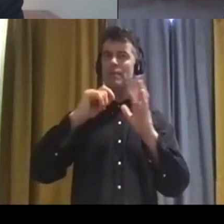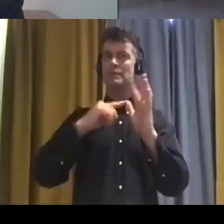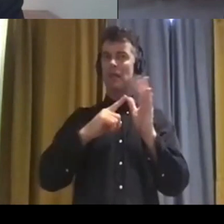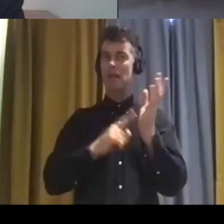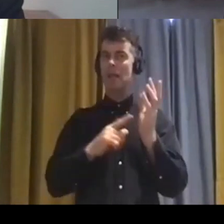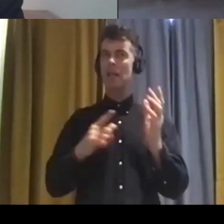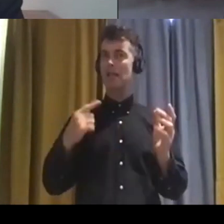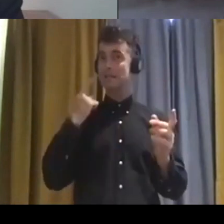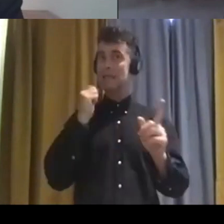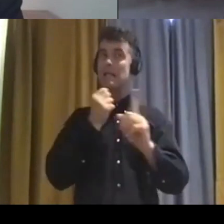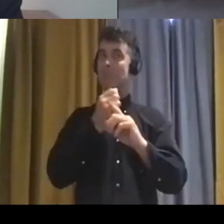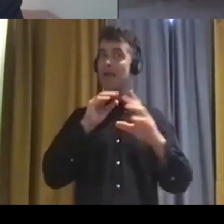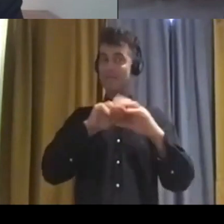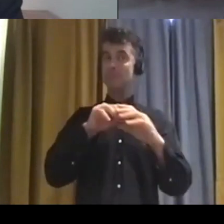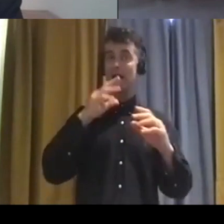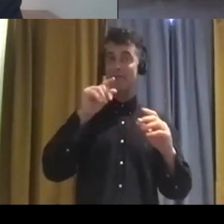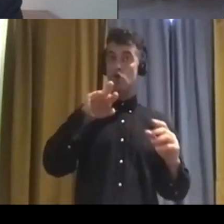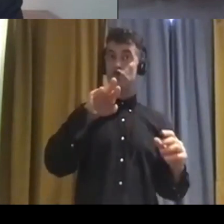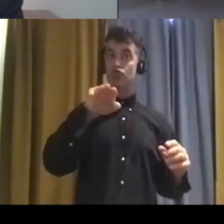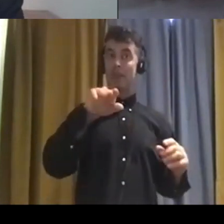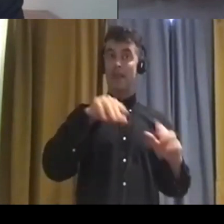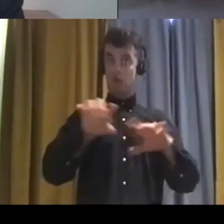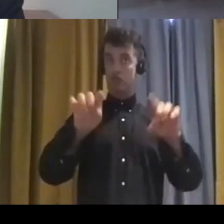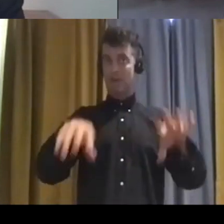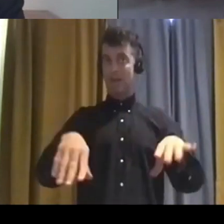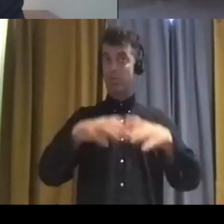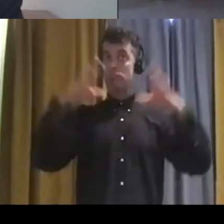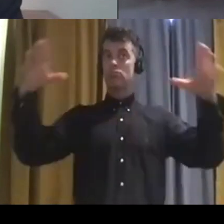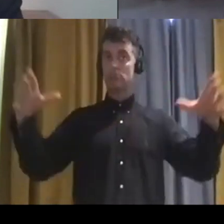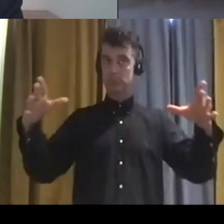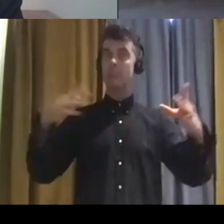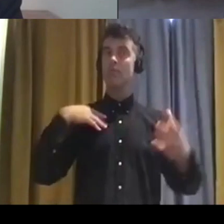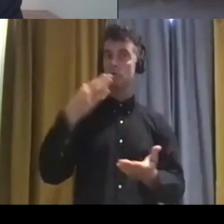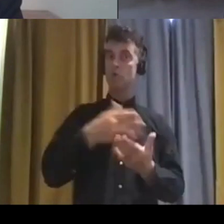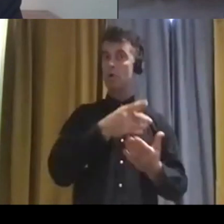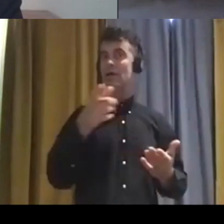last two years alone and and that's a figure I'm sure that's replicated elsewhere in the